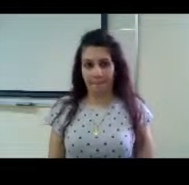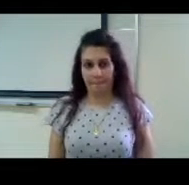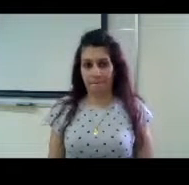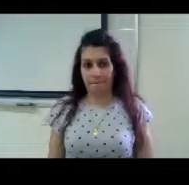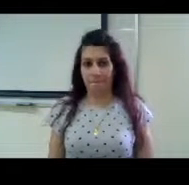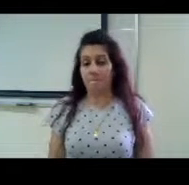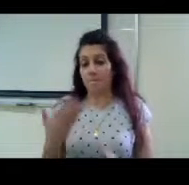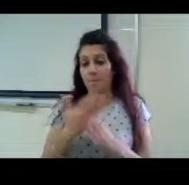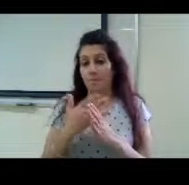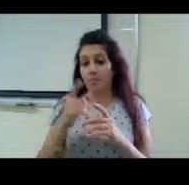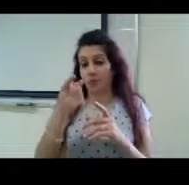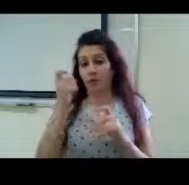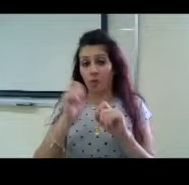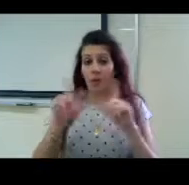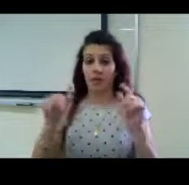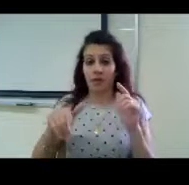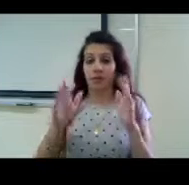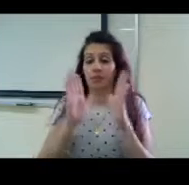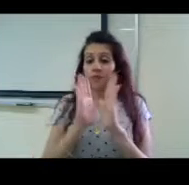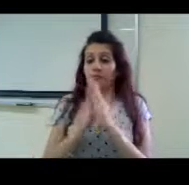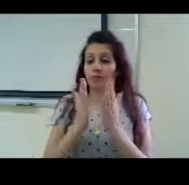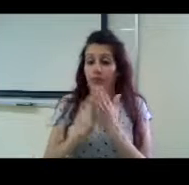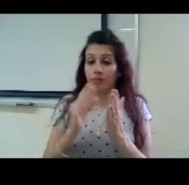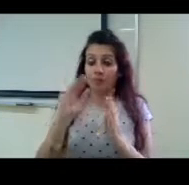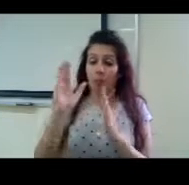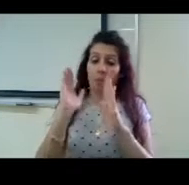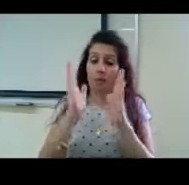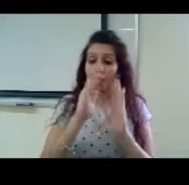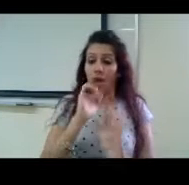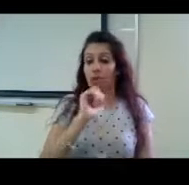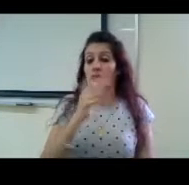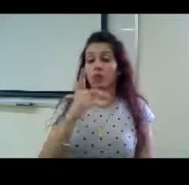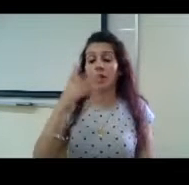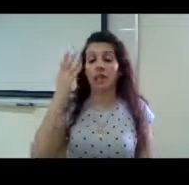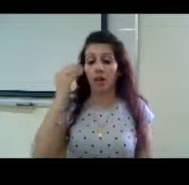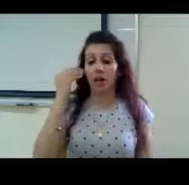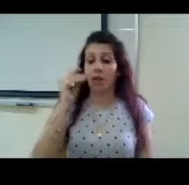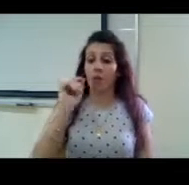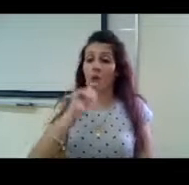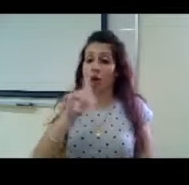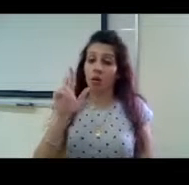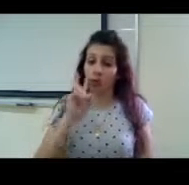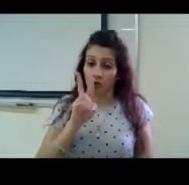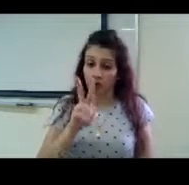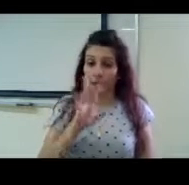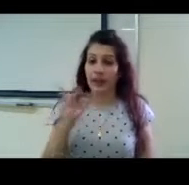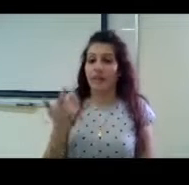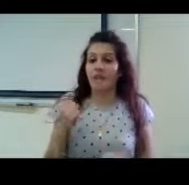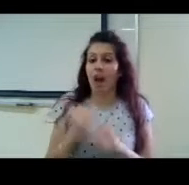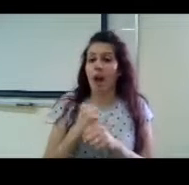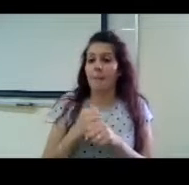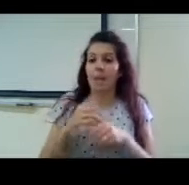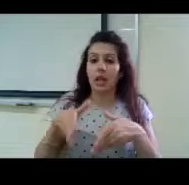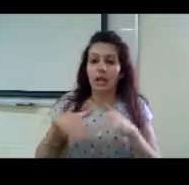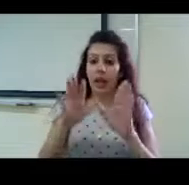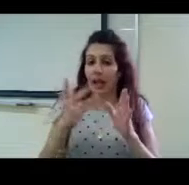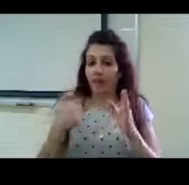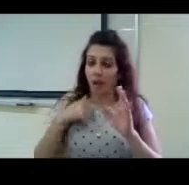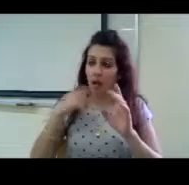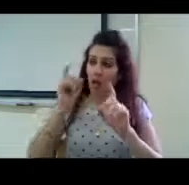documentation on how to use messaging platforms like whatsapp to share resources with learners so where learners might not need to have access